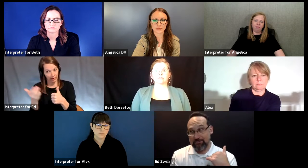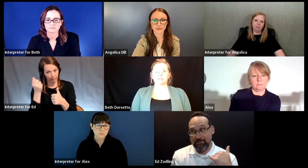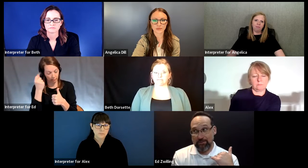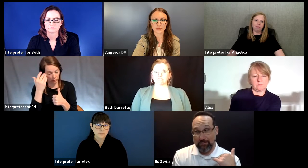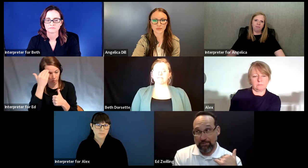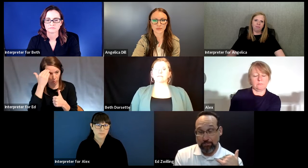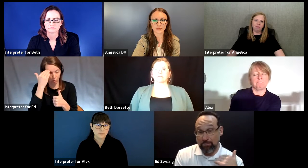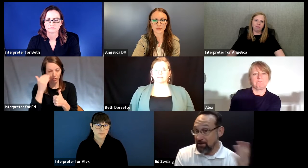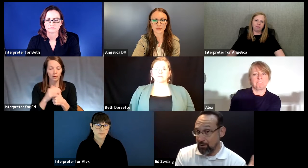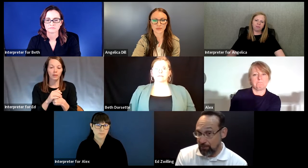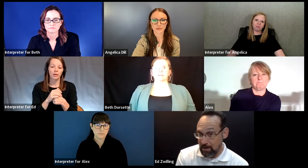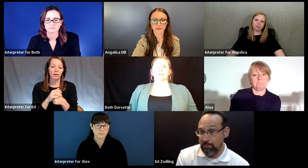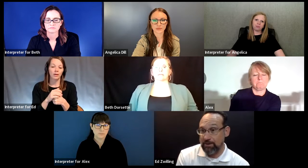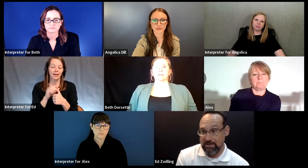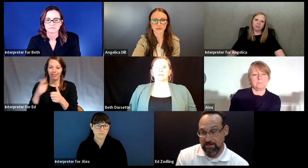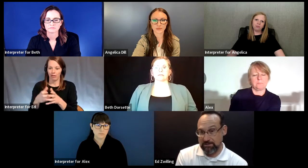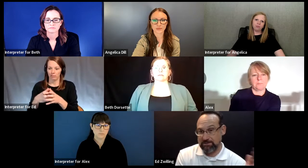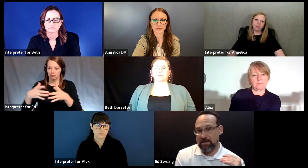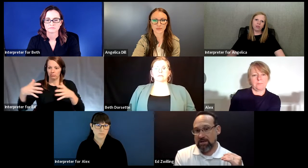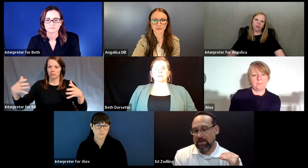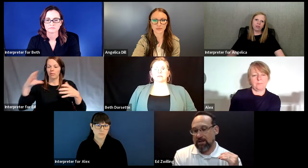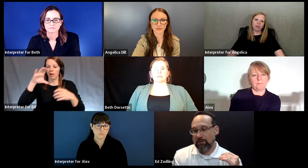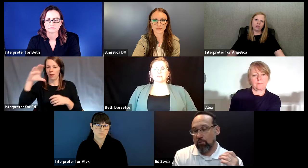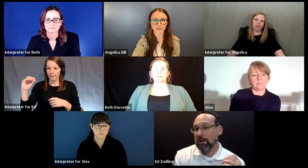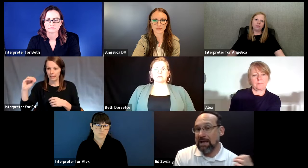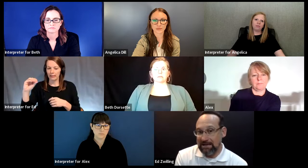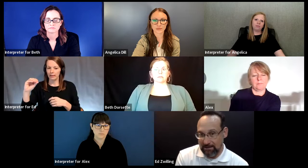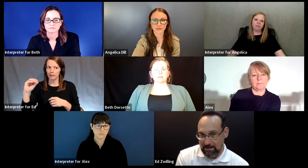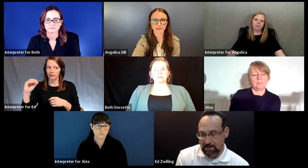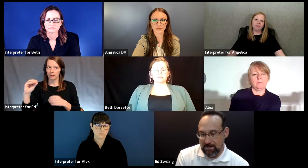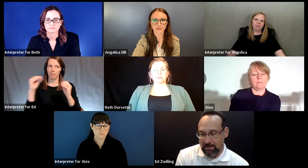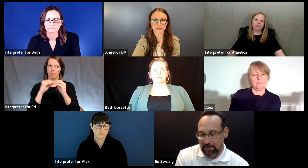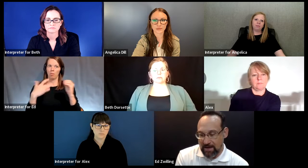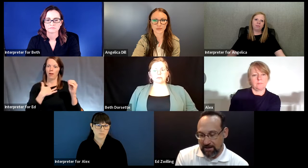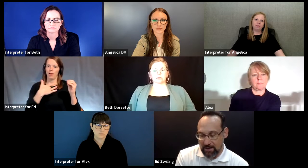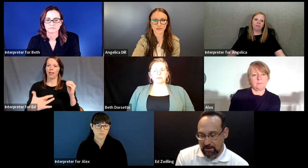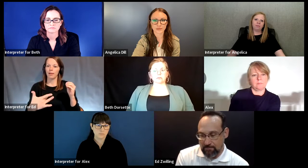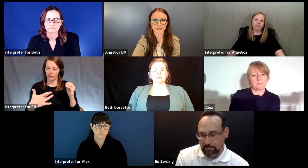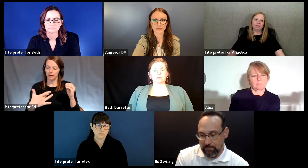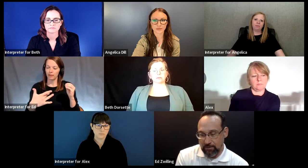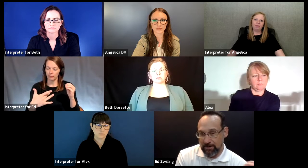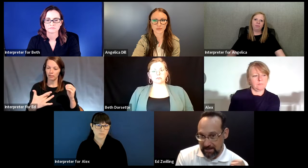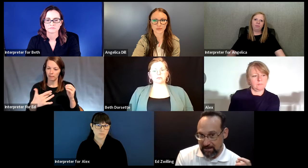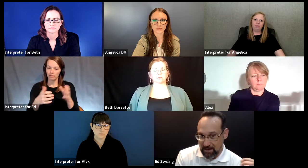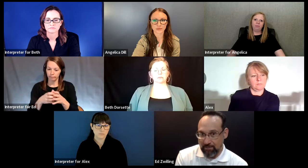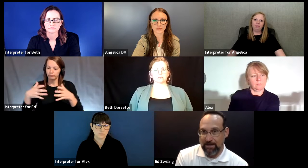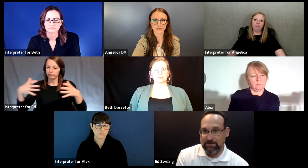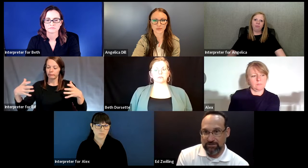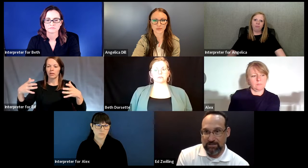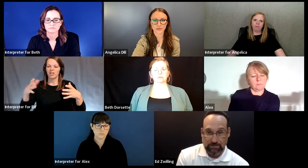And the bigger the company is, the more likely that you're going to get accommodations that